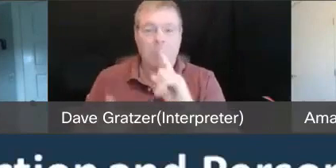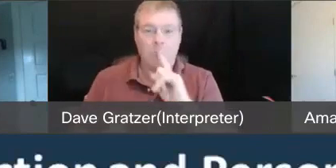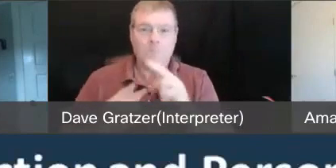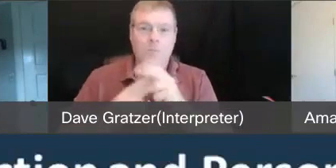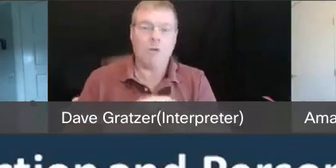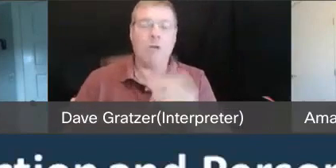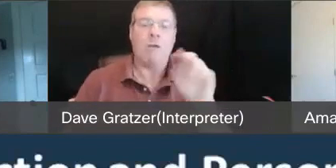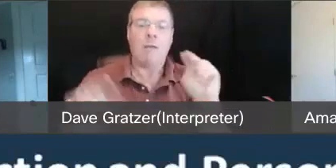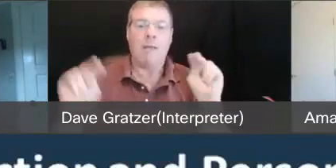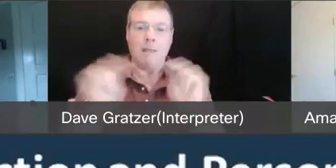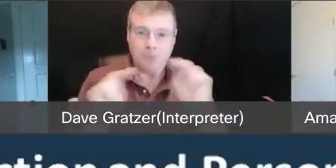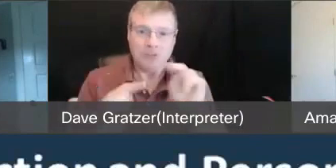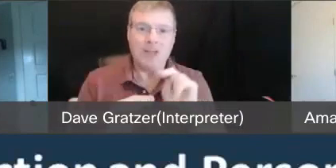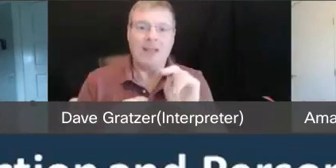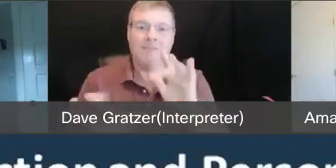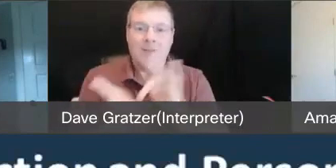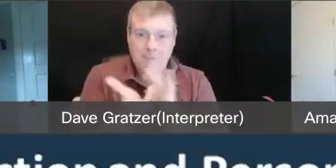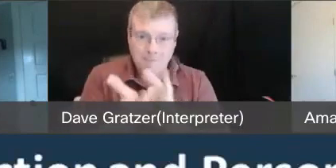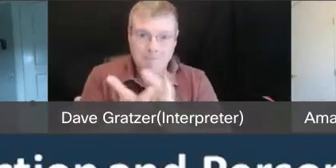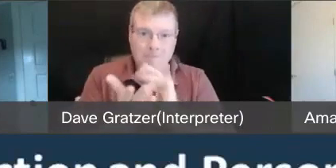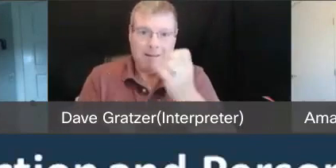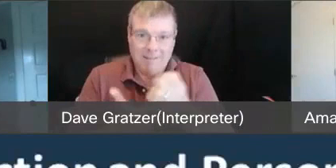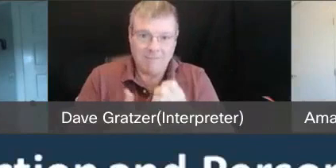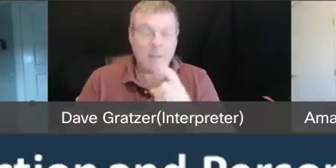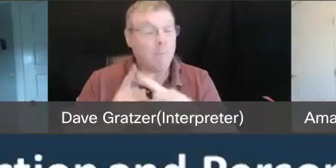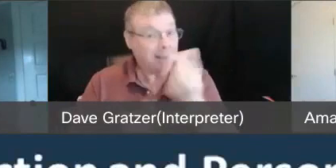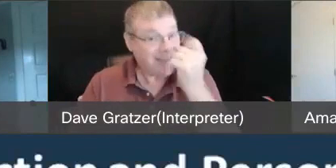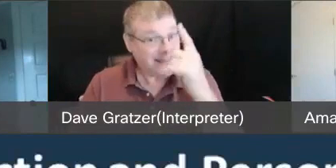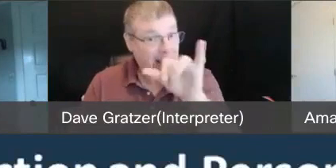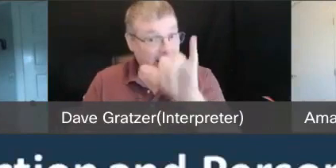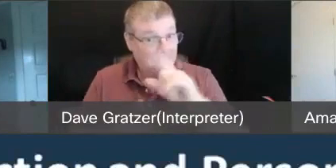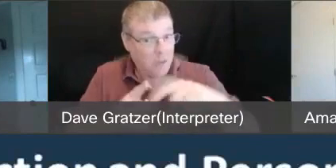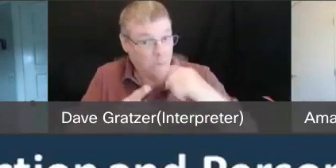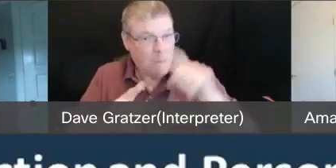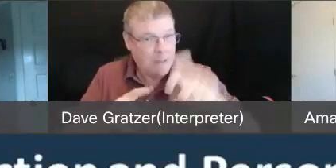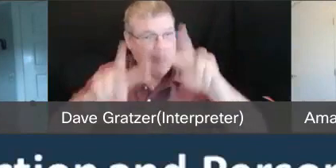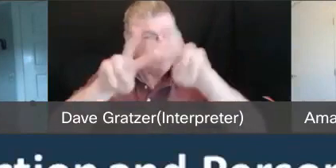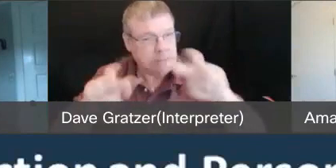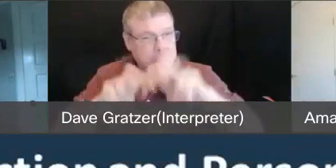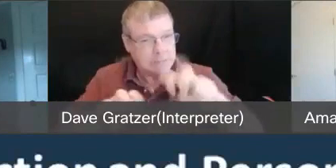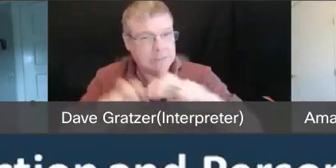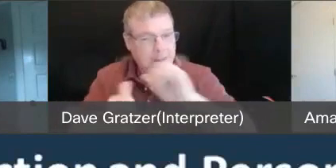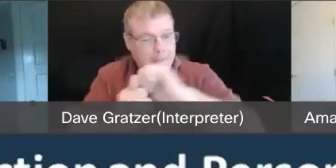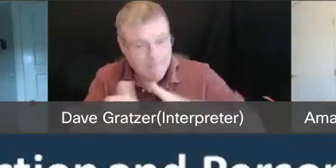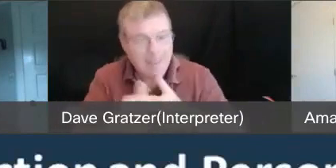But that's where we would really have to dive deep into their past on, how do they function?